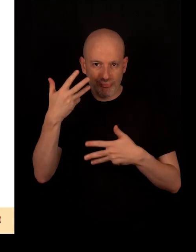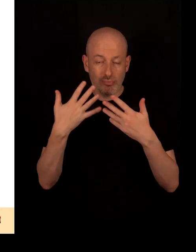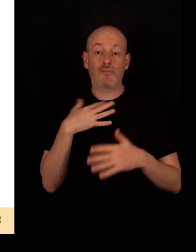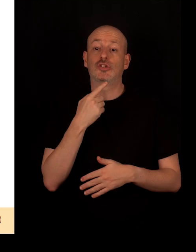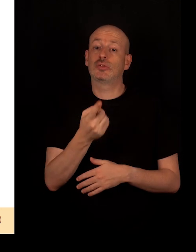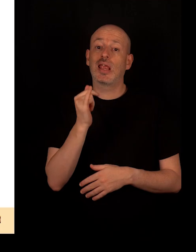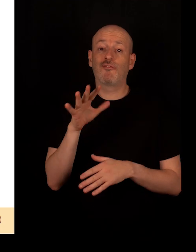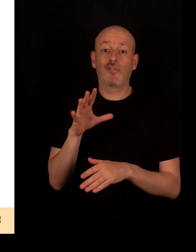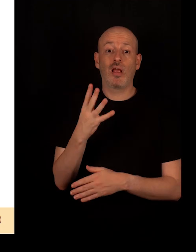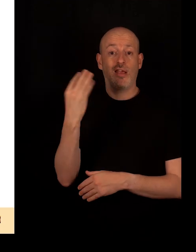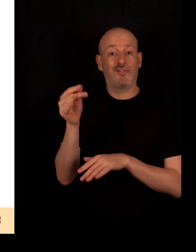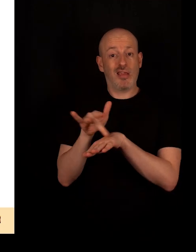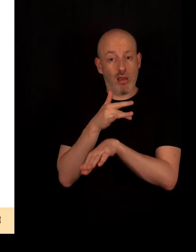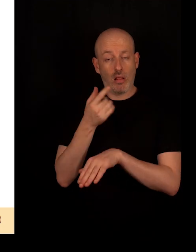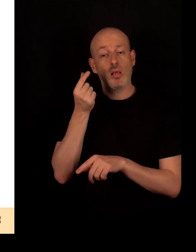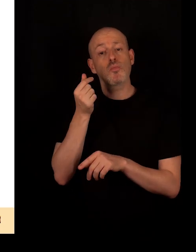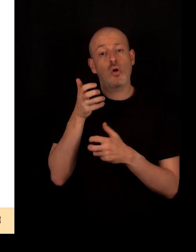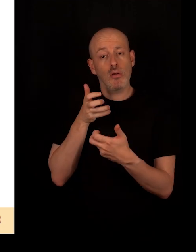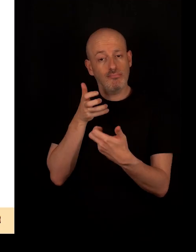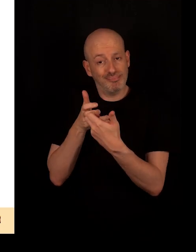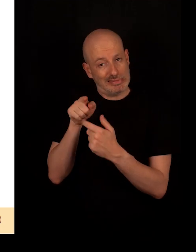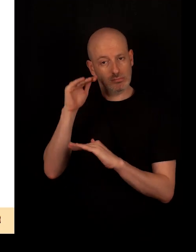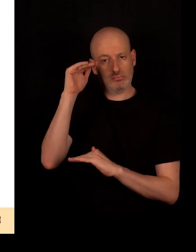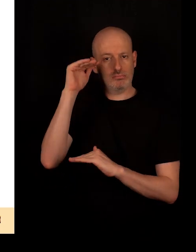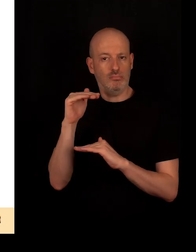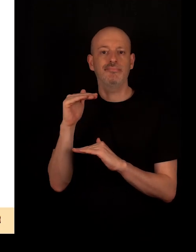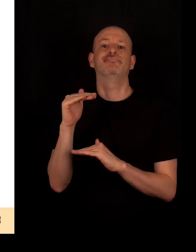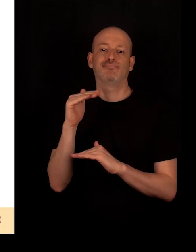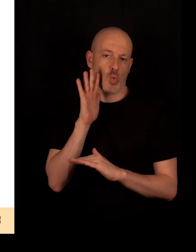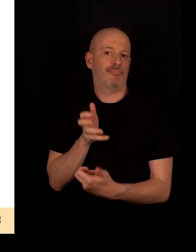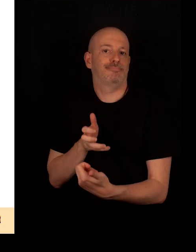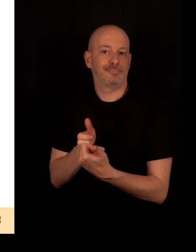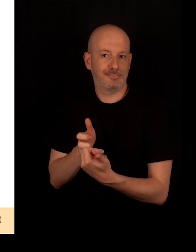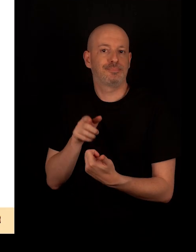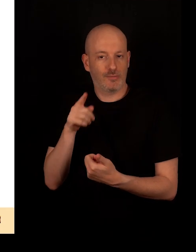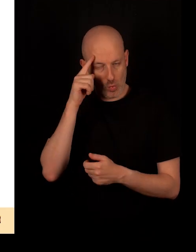As I said, if people left earlier, this exact amount will be deducted